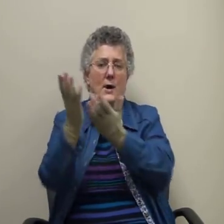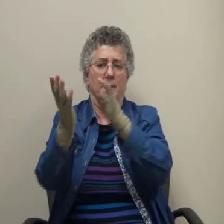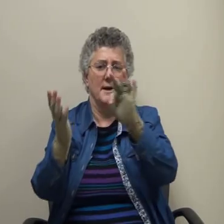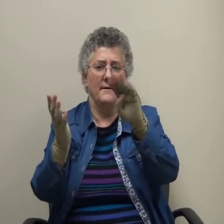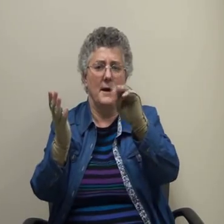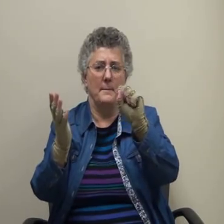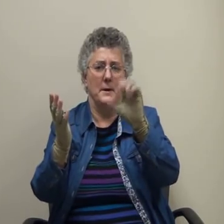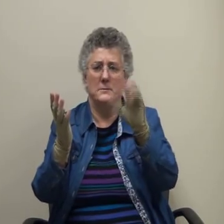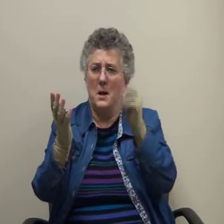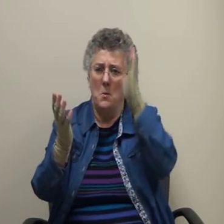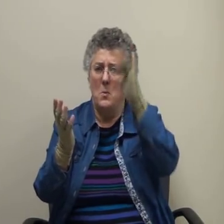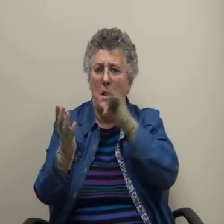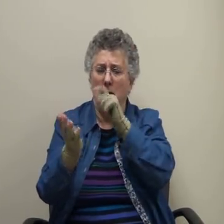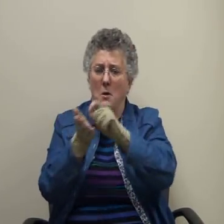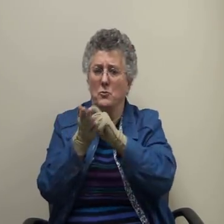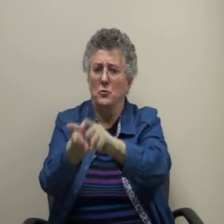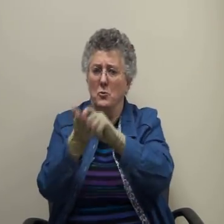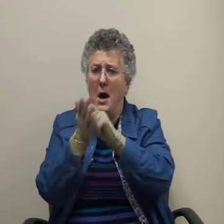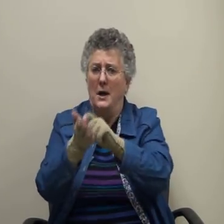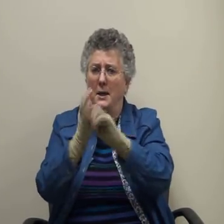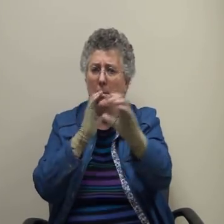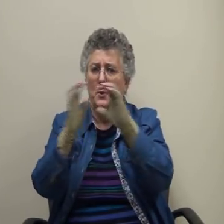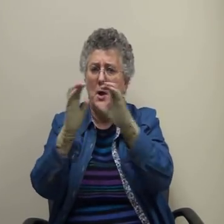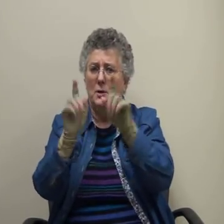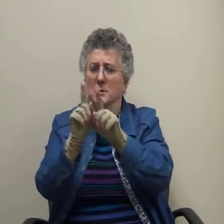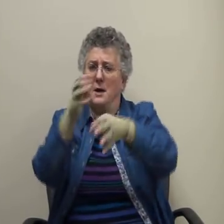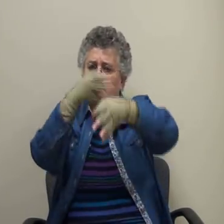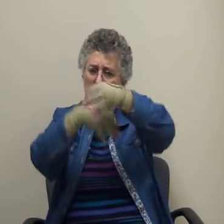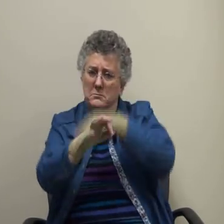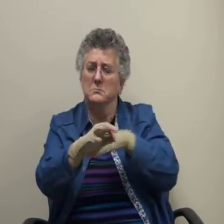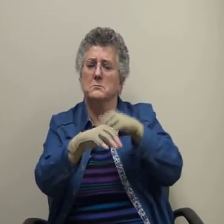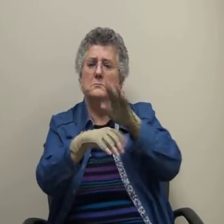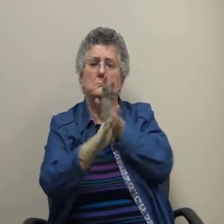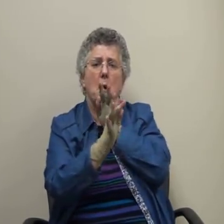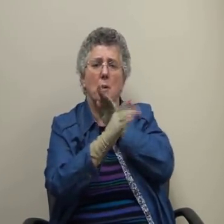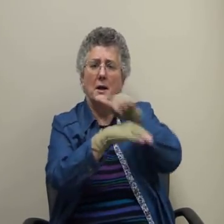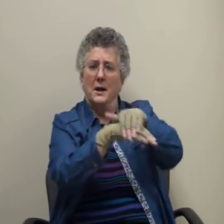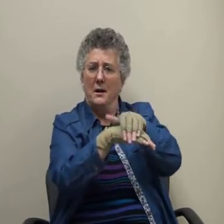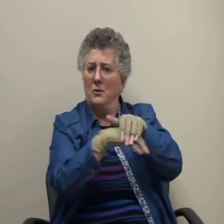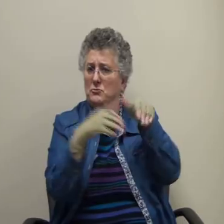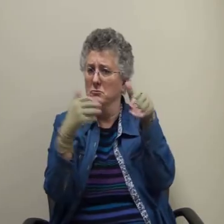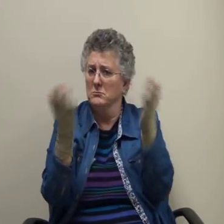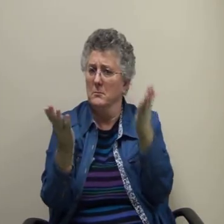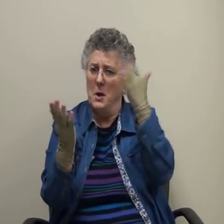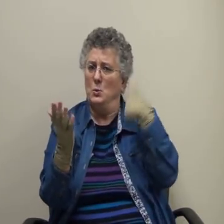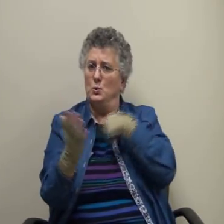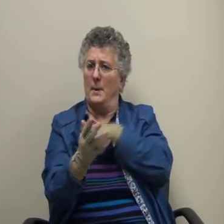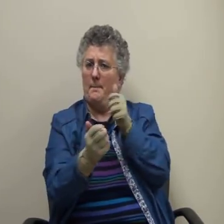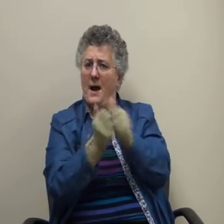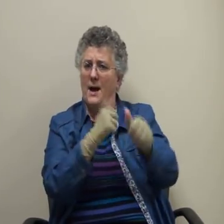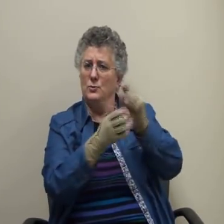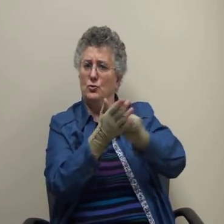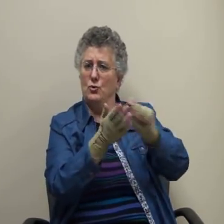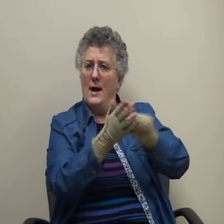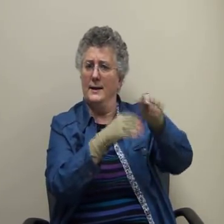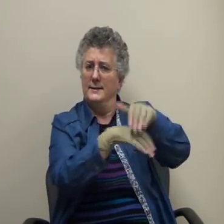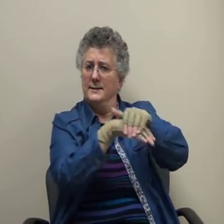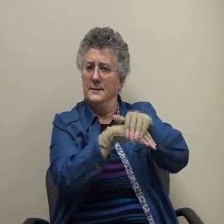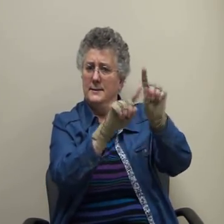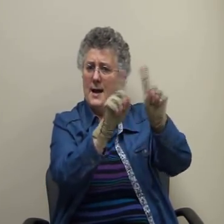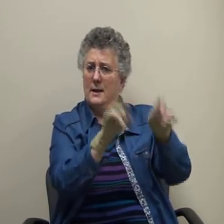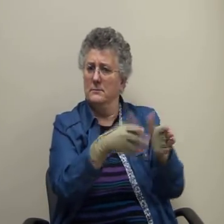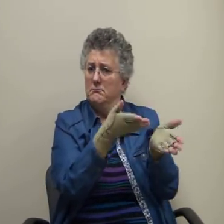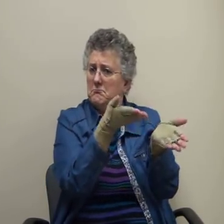We suggested that the FMCSA let written english replace the spoken English requirements because drivers must pass a writing test.